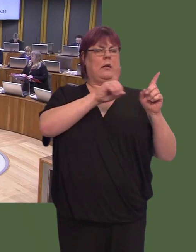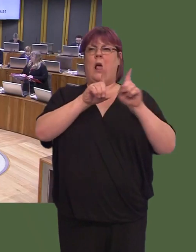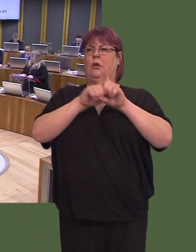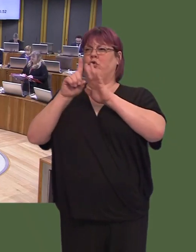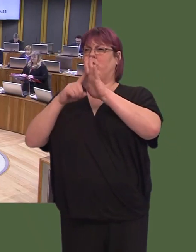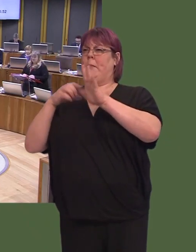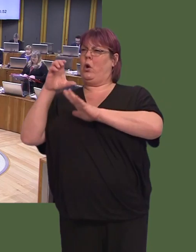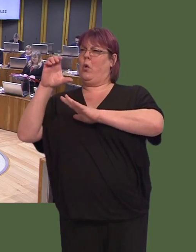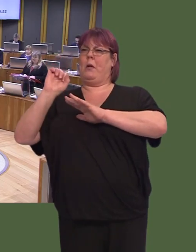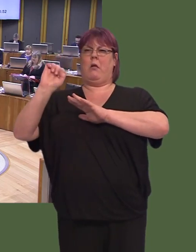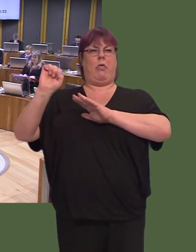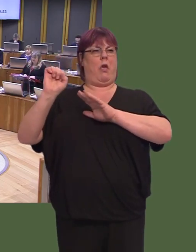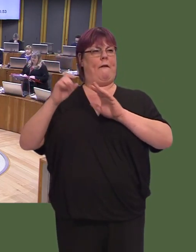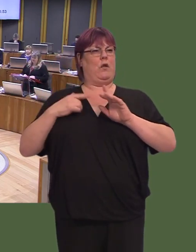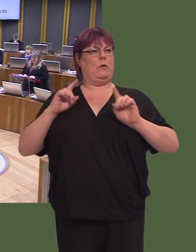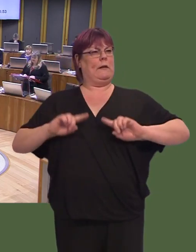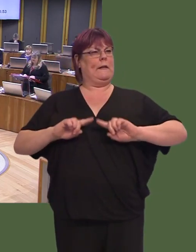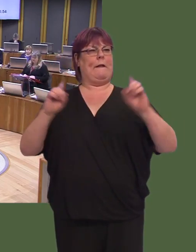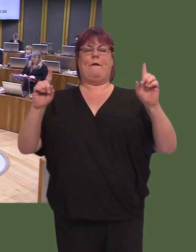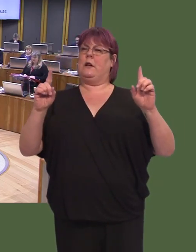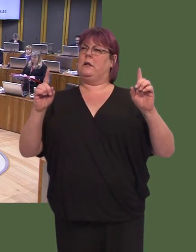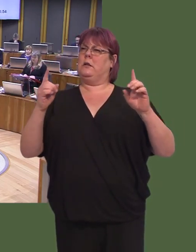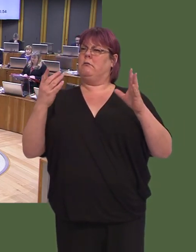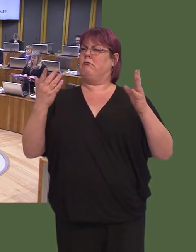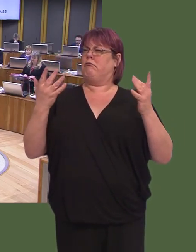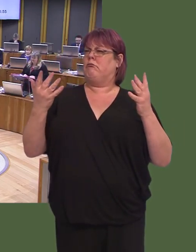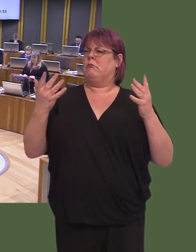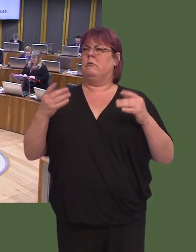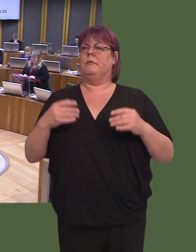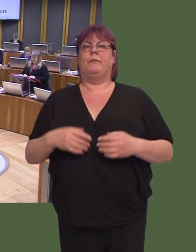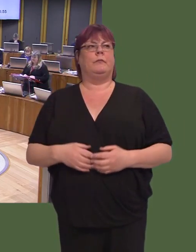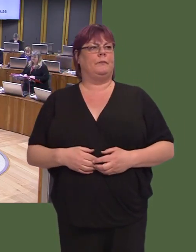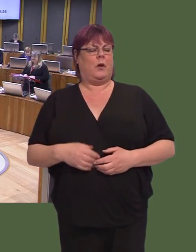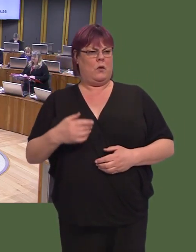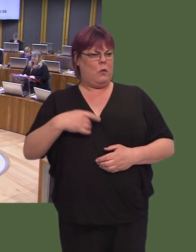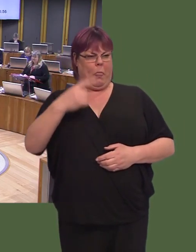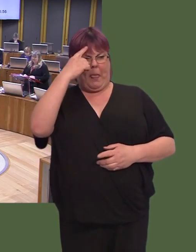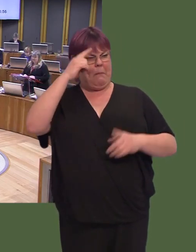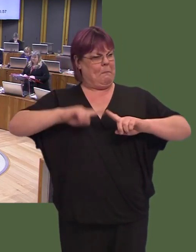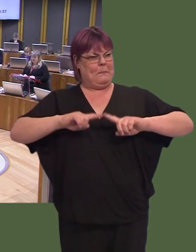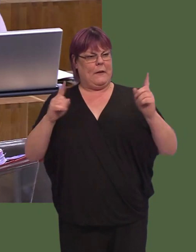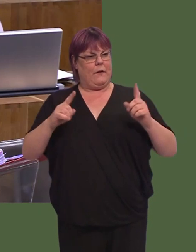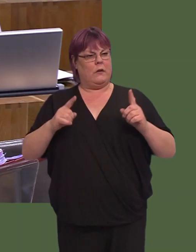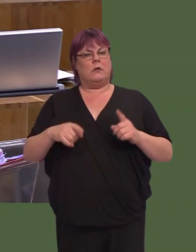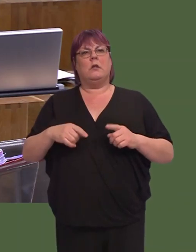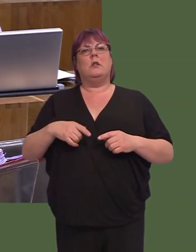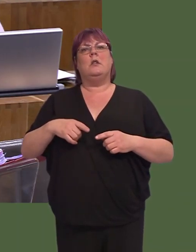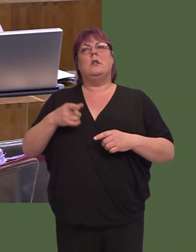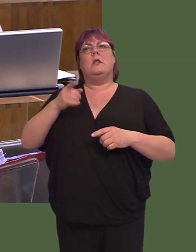Julie James AM: Well, I don't think they are conflicting at all, because, of course, the First Minister was speaking about the potential for a free trade deal between the UK as a